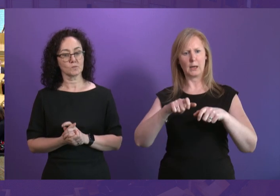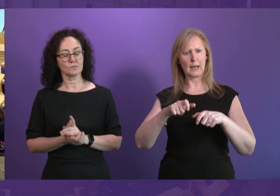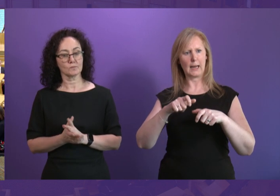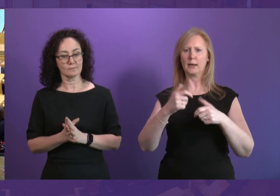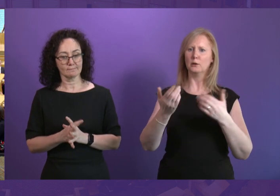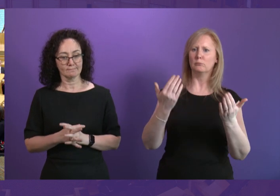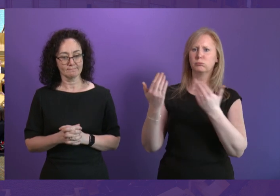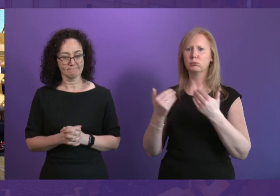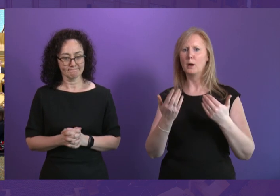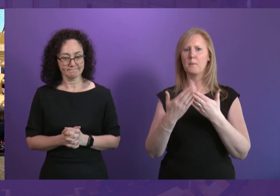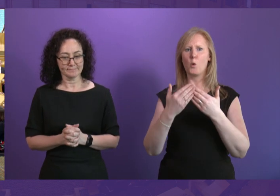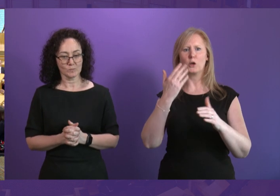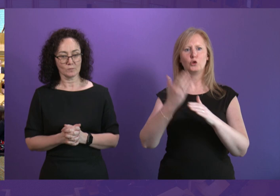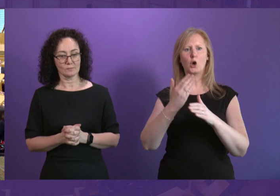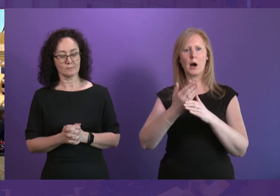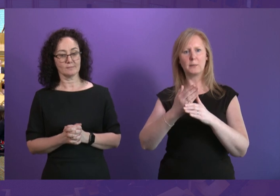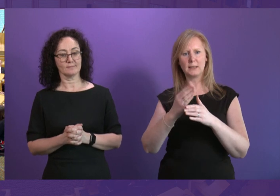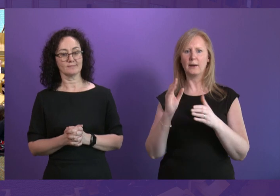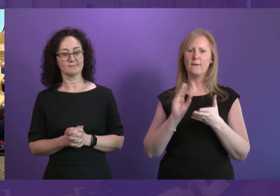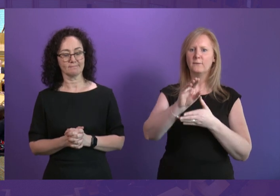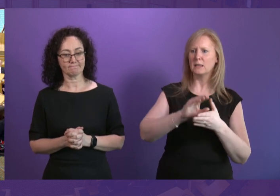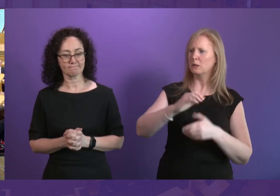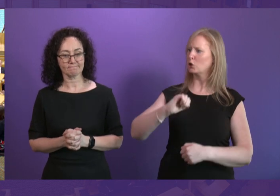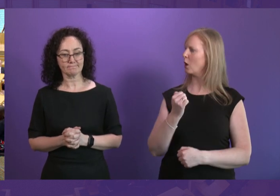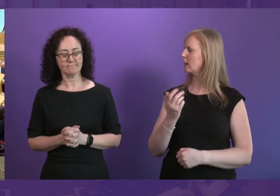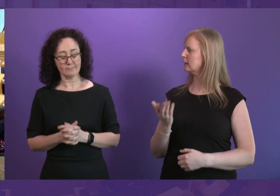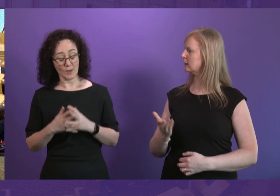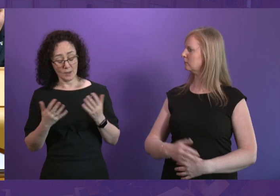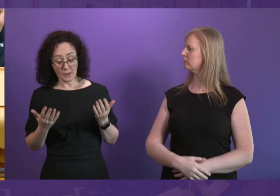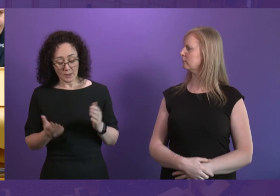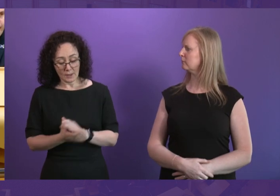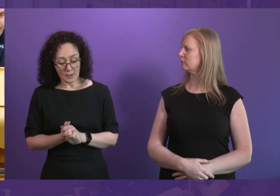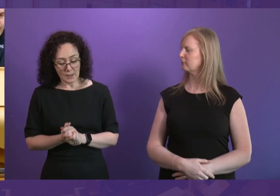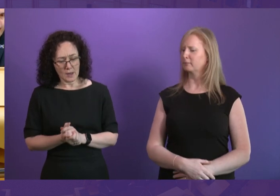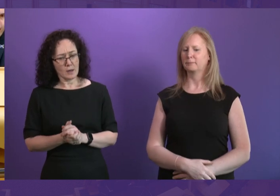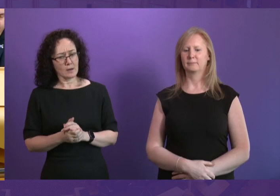The First Minister: It has always been important for First Ministers